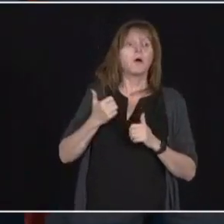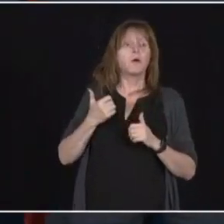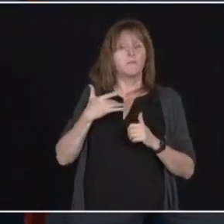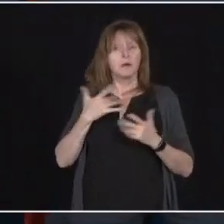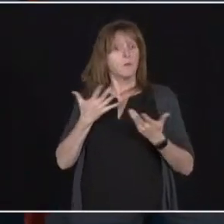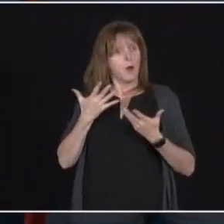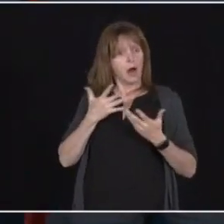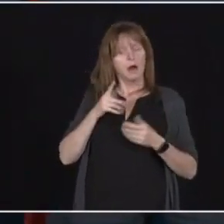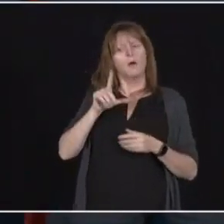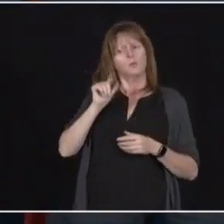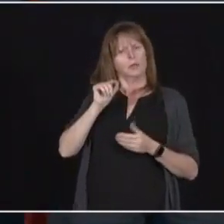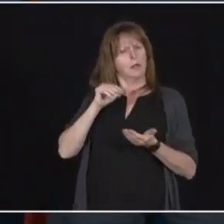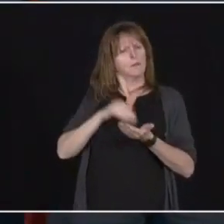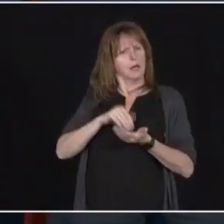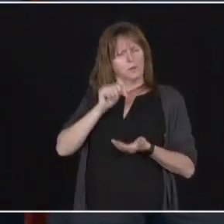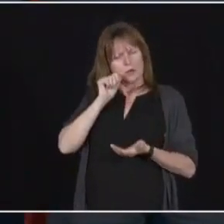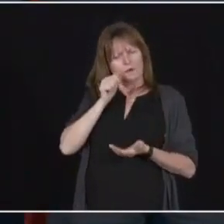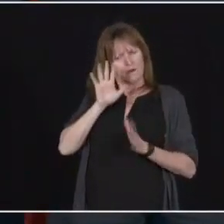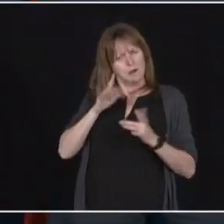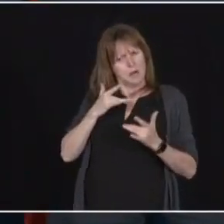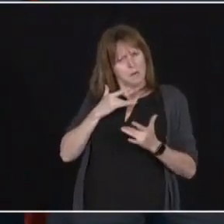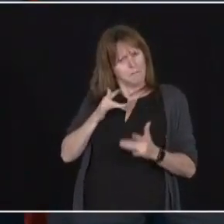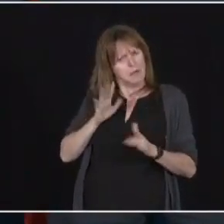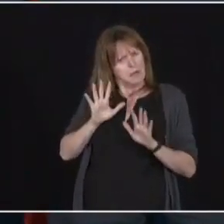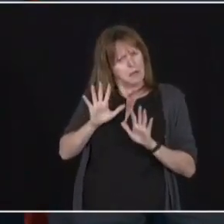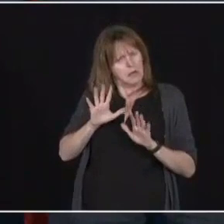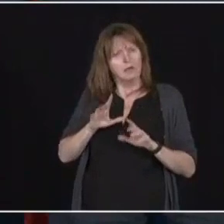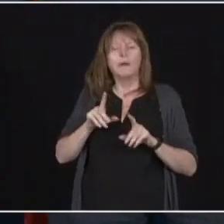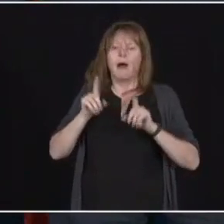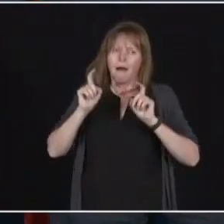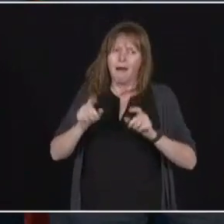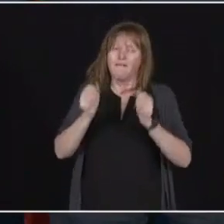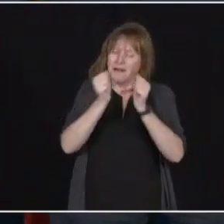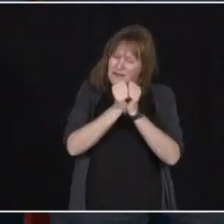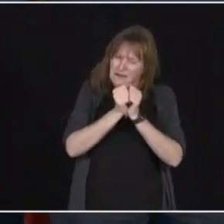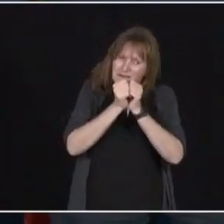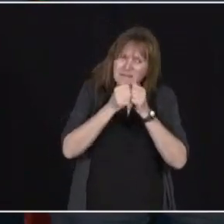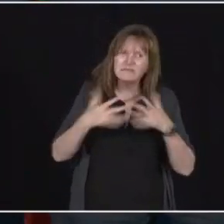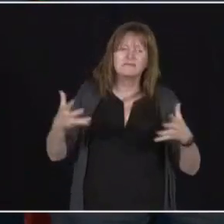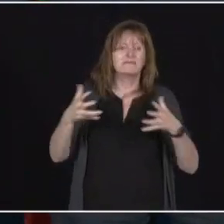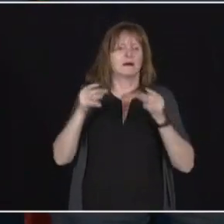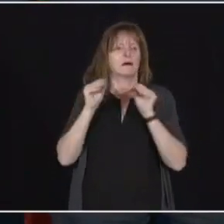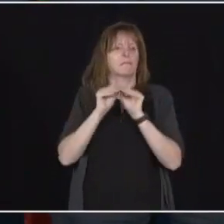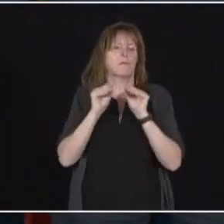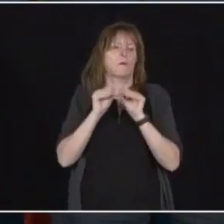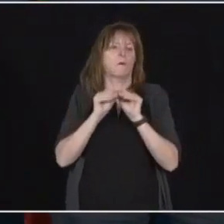And we have gotten it up for the most part, up to 20,000 tests per day.